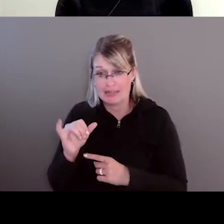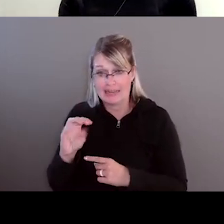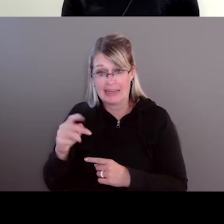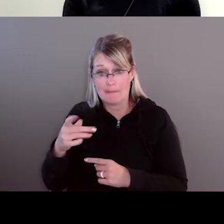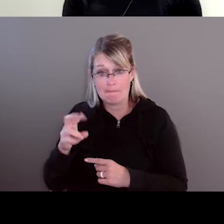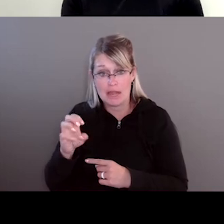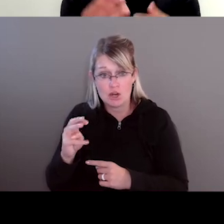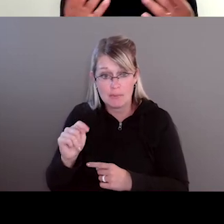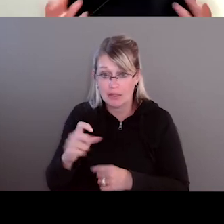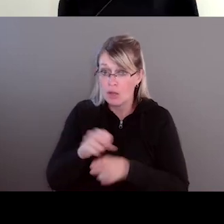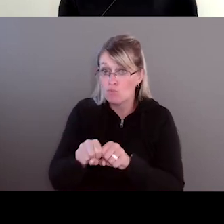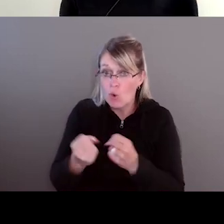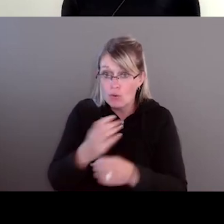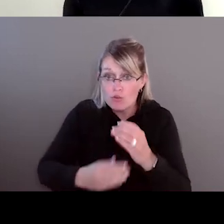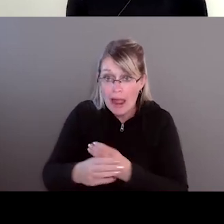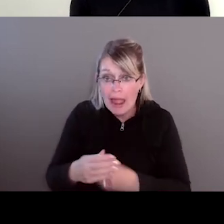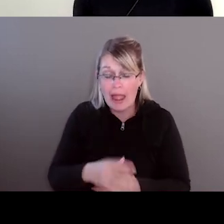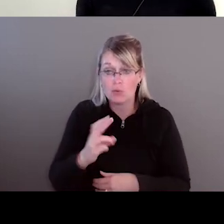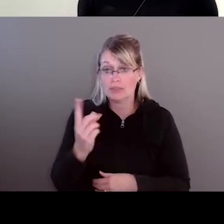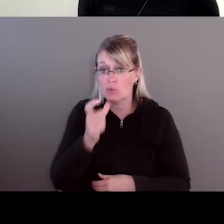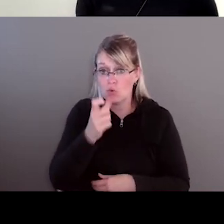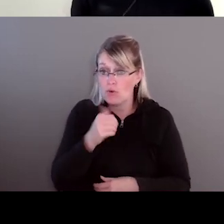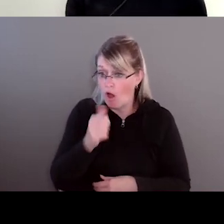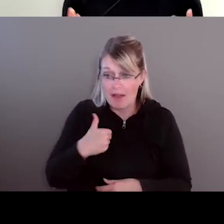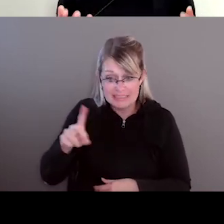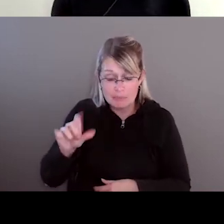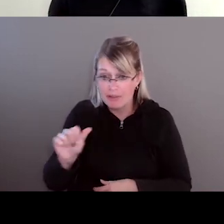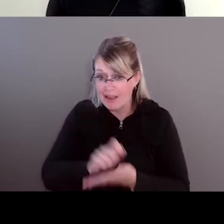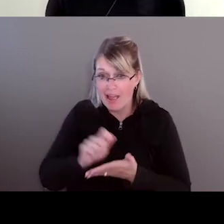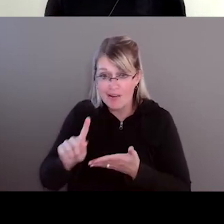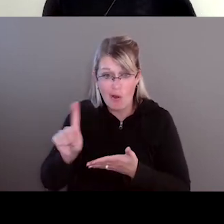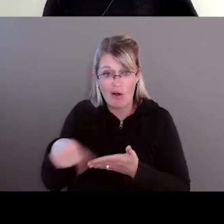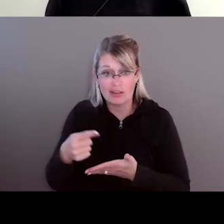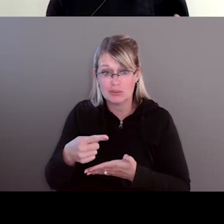their hand or you have someone who doesn't have a disability at all, they don't like